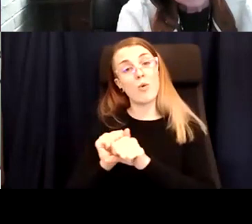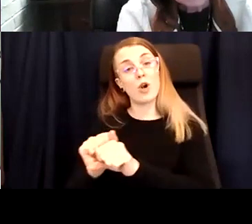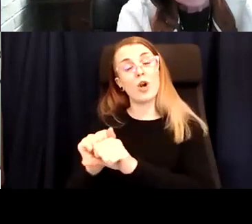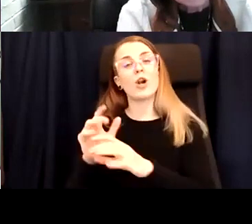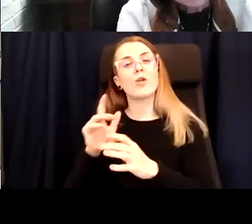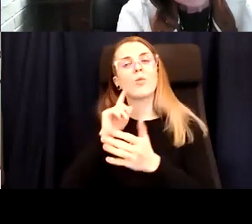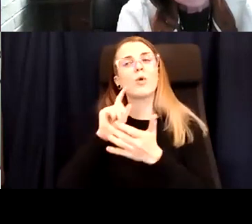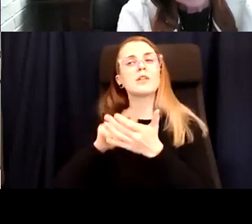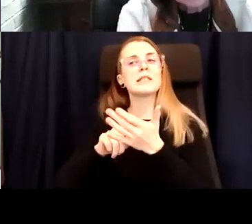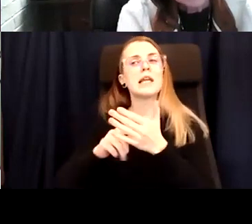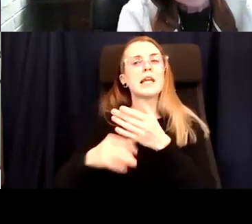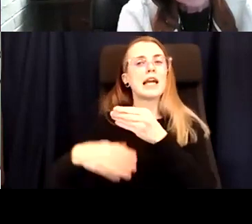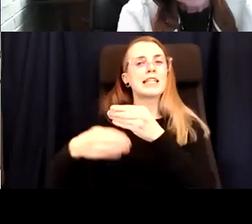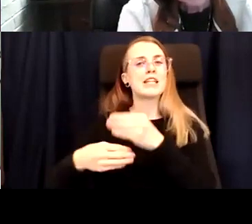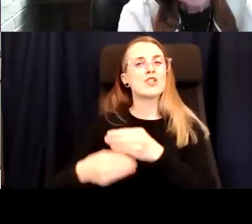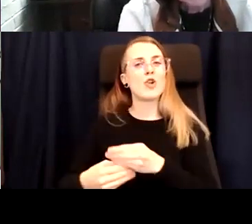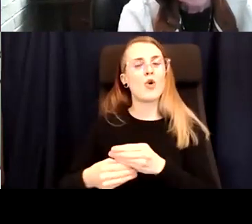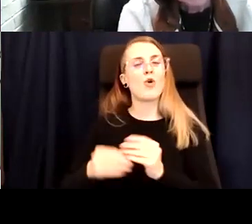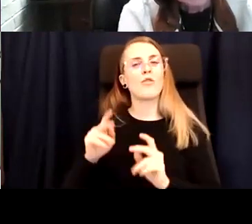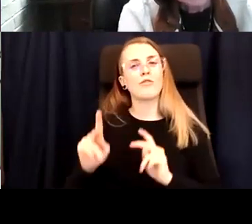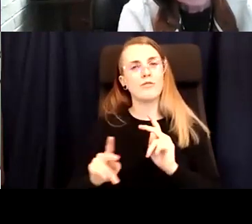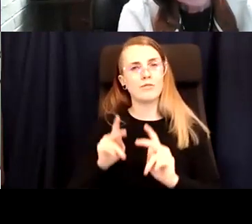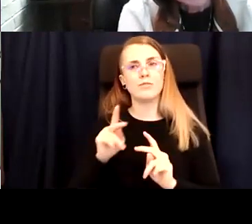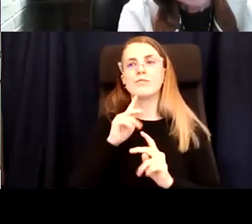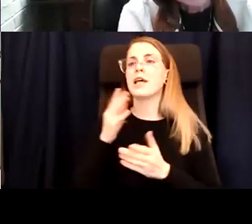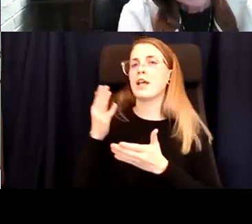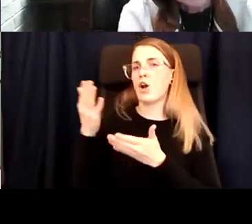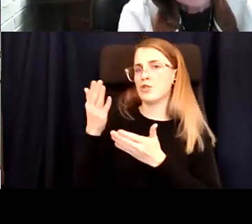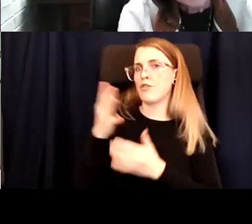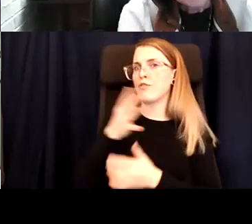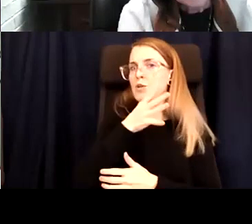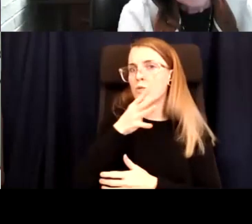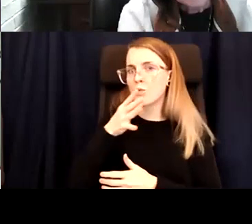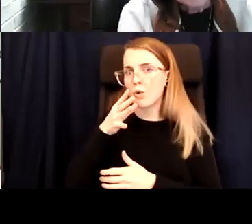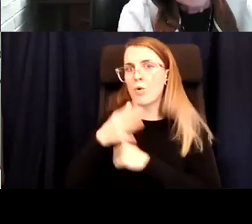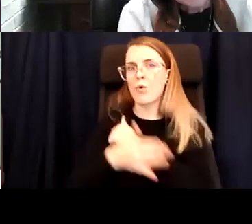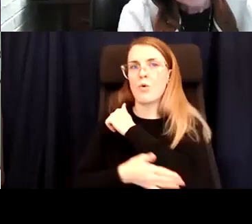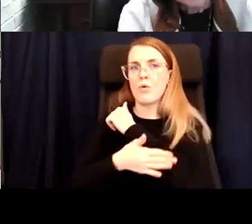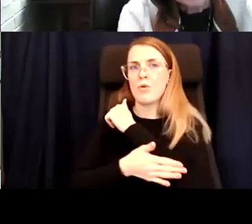folks that are serving rural populations and really making sure that the folks that they